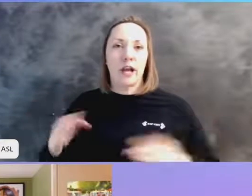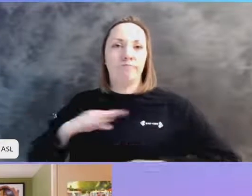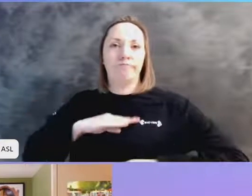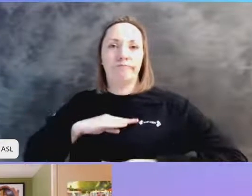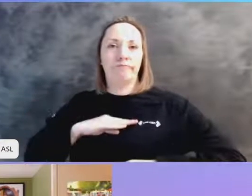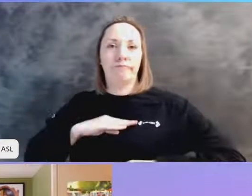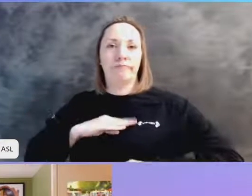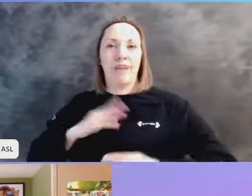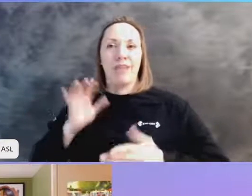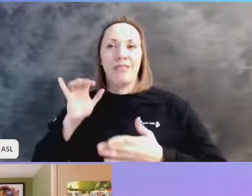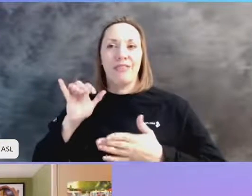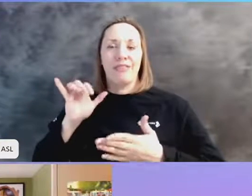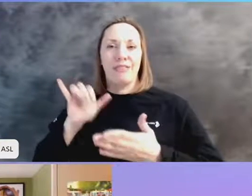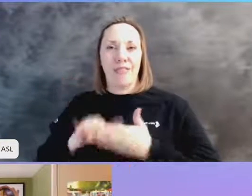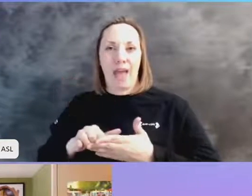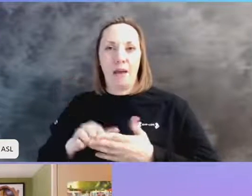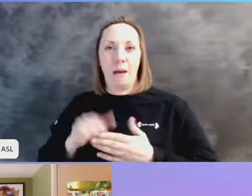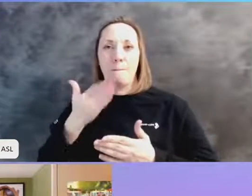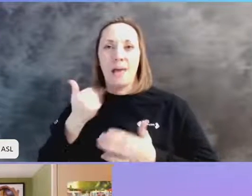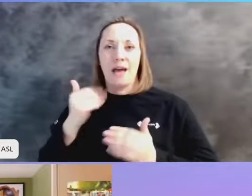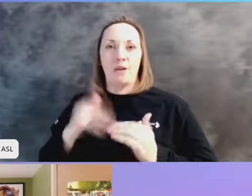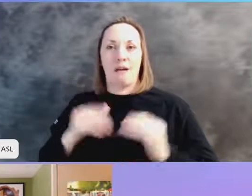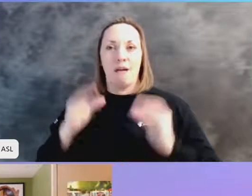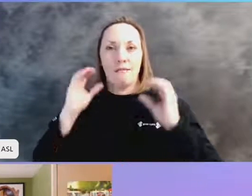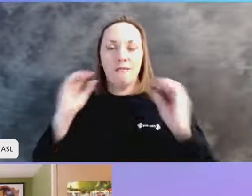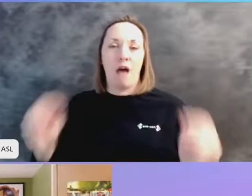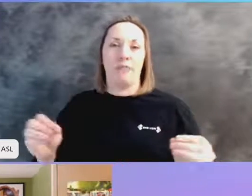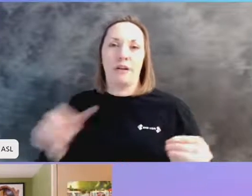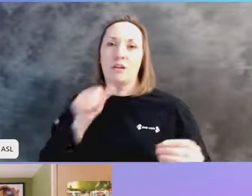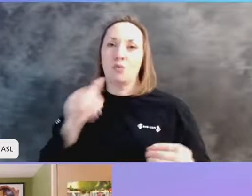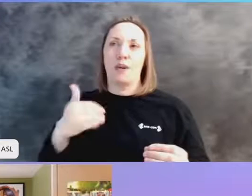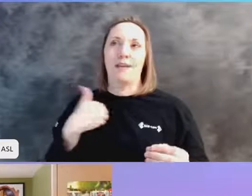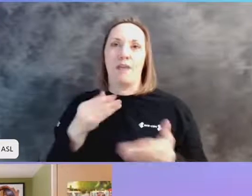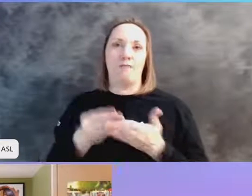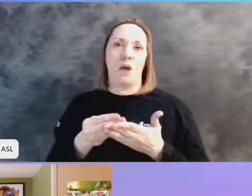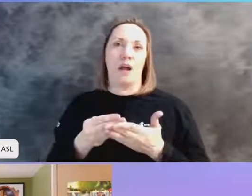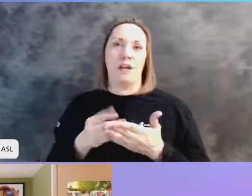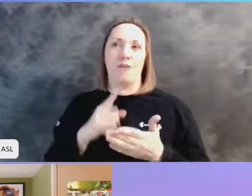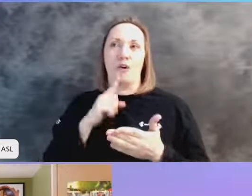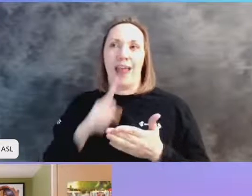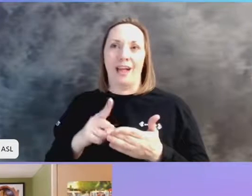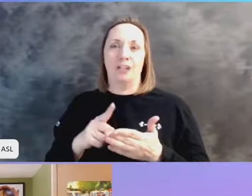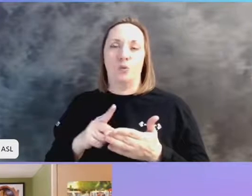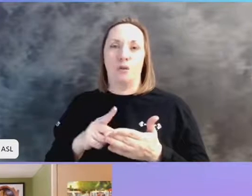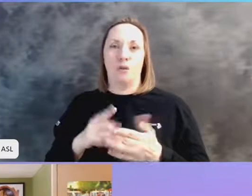are just not good enough. A lot of people are just subtle with that rather than having